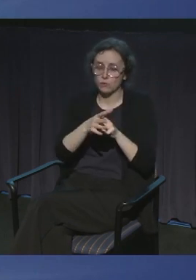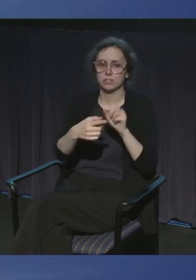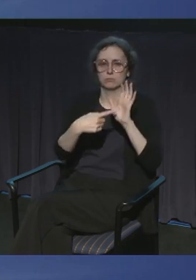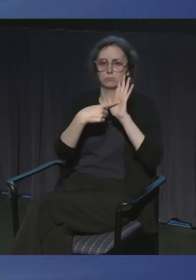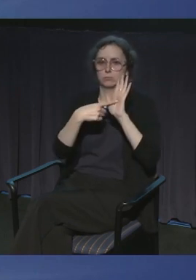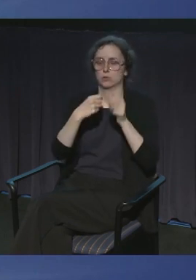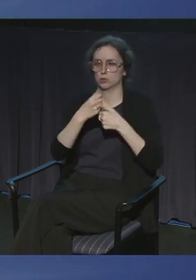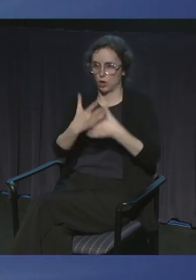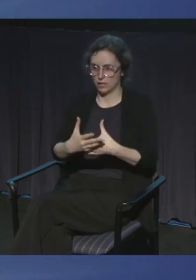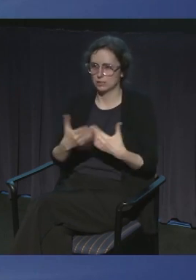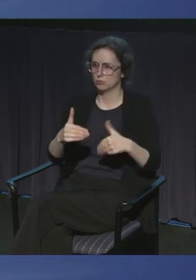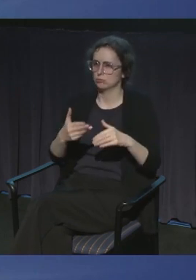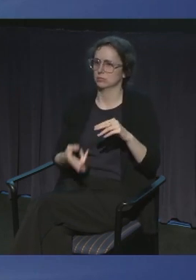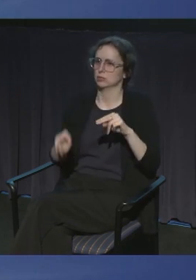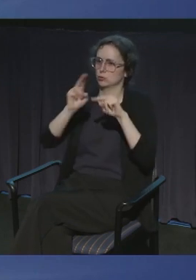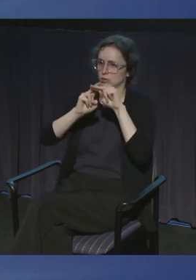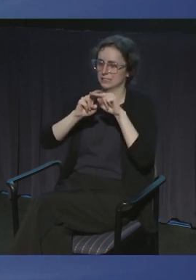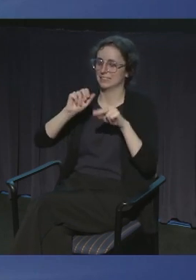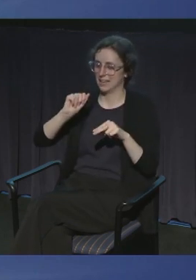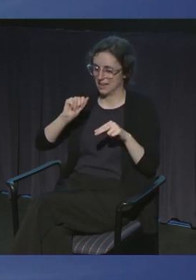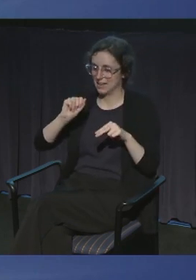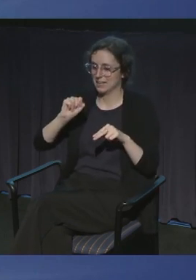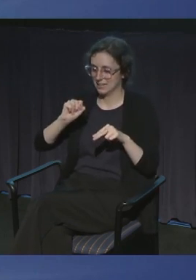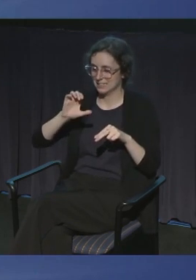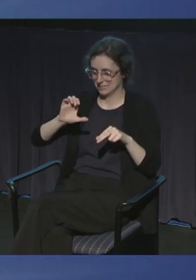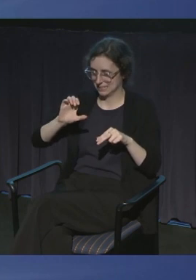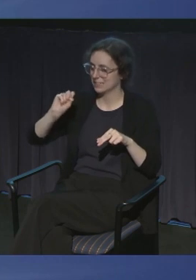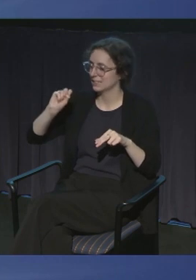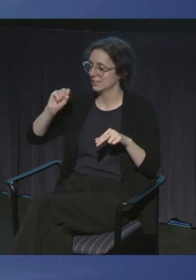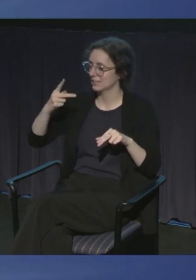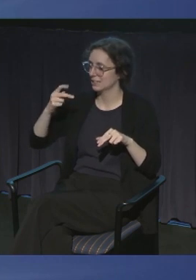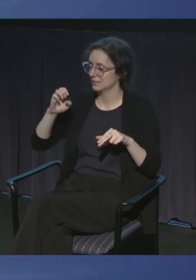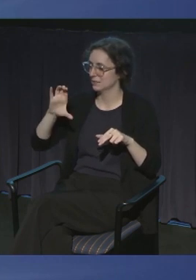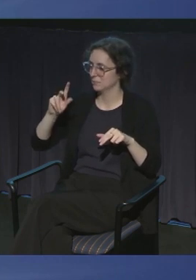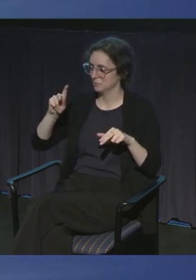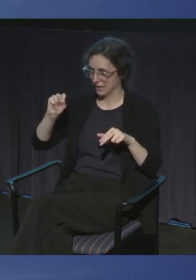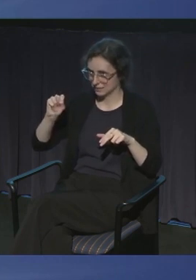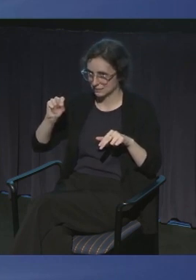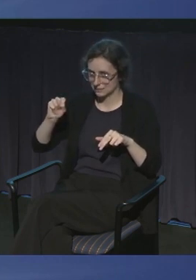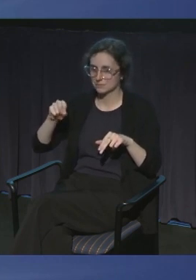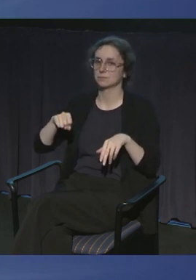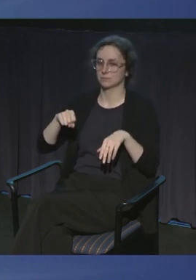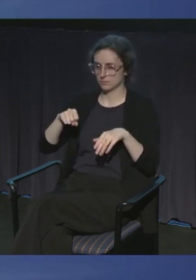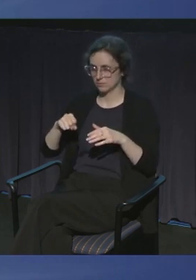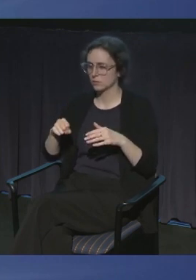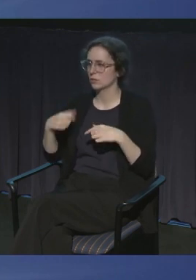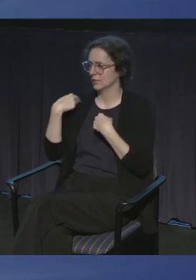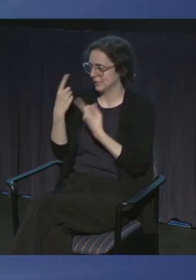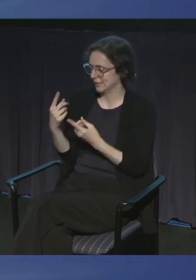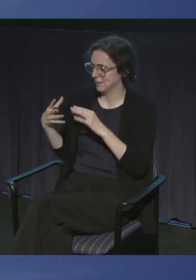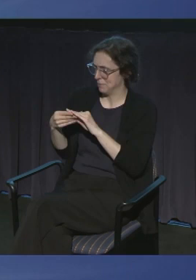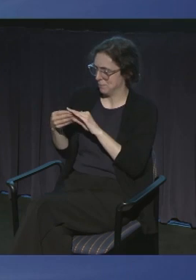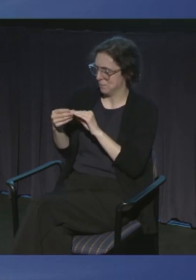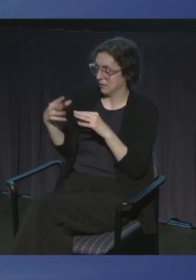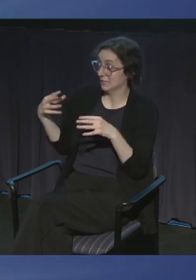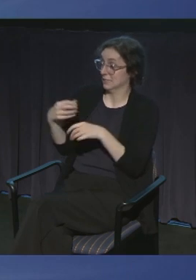CAUSES A GREAT INCREASE IN ASC SPECS.